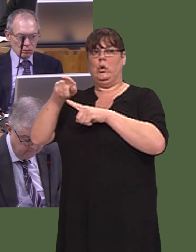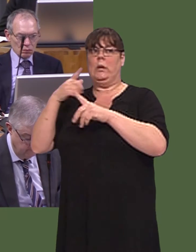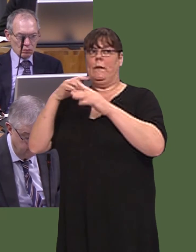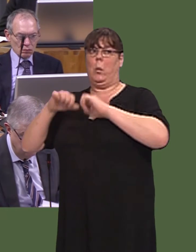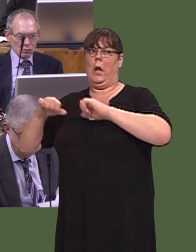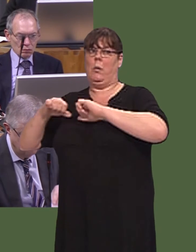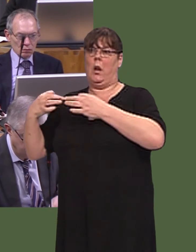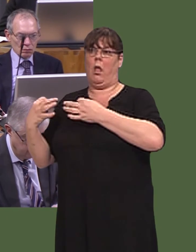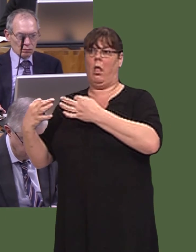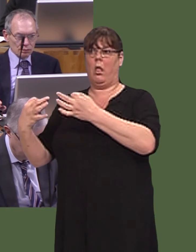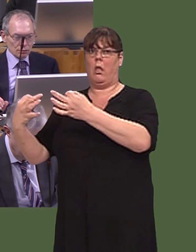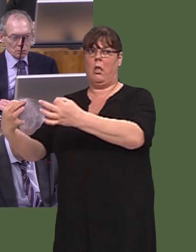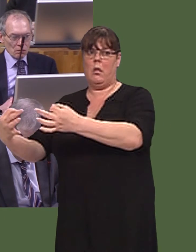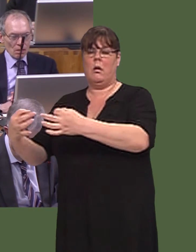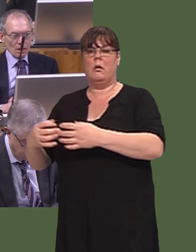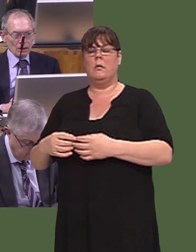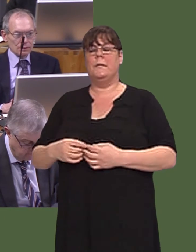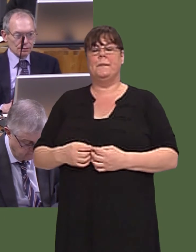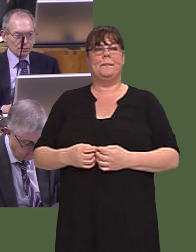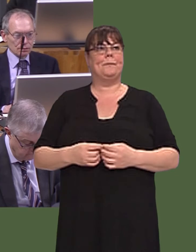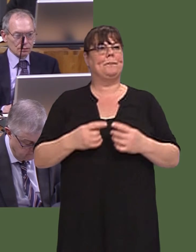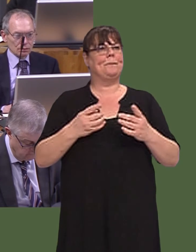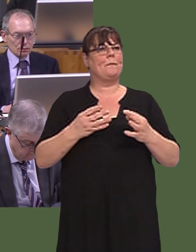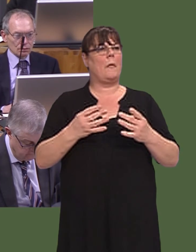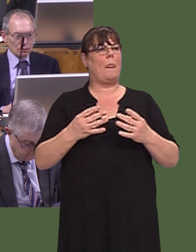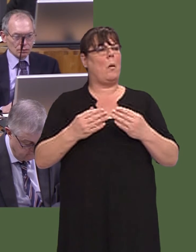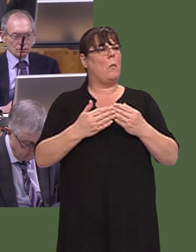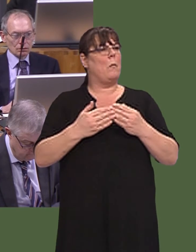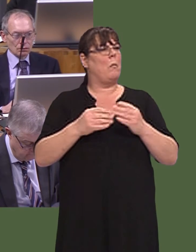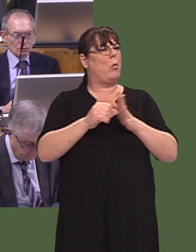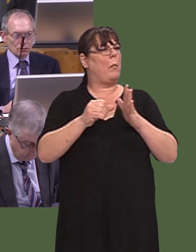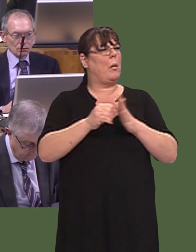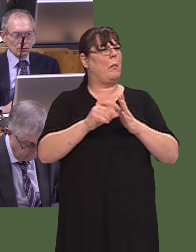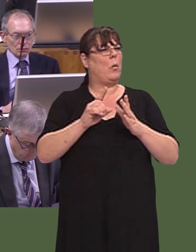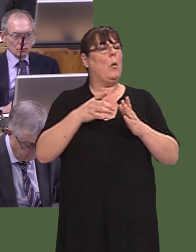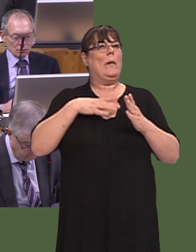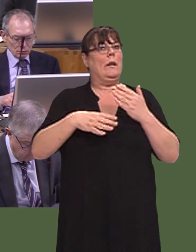But one of the things that we had to resolve was to ensure that more funding is available